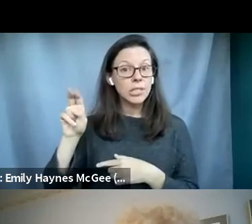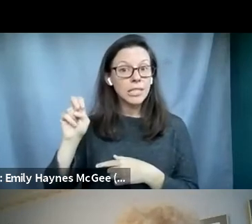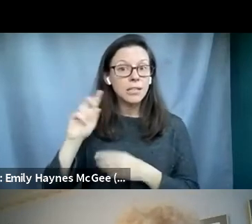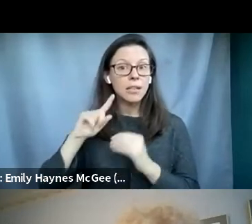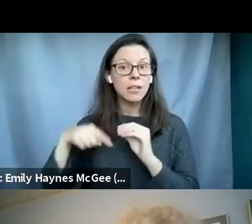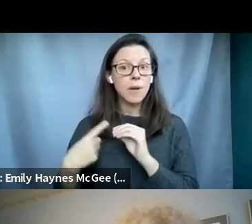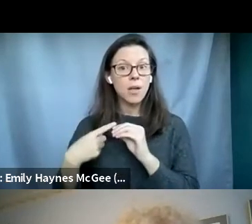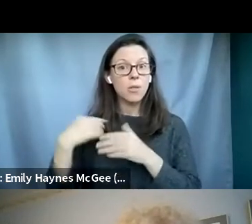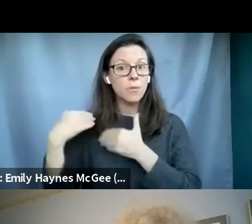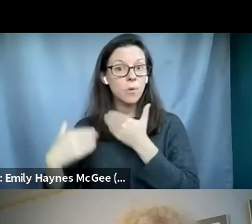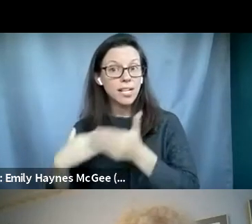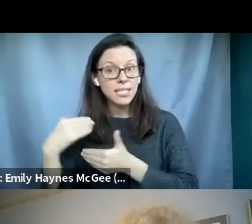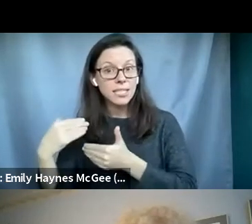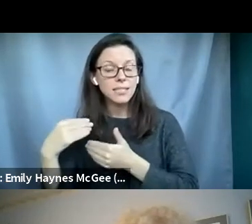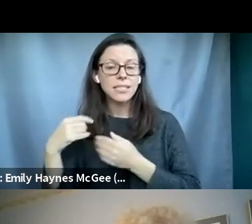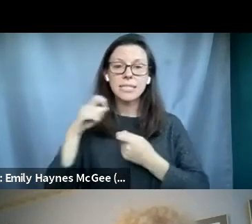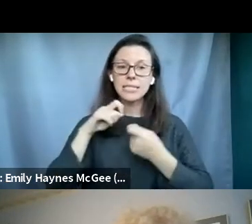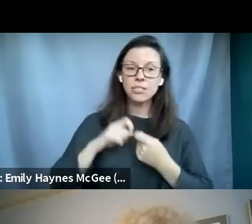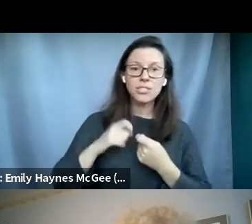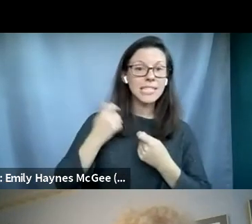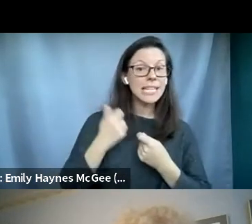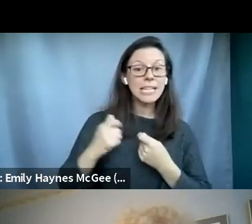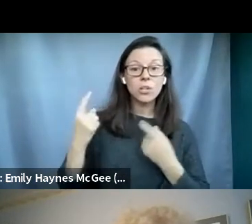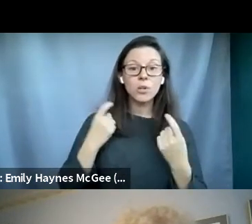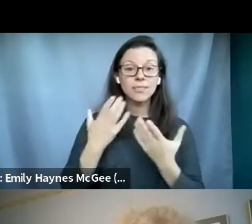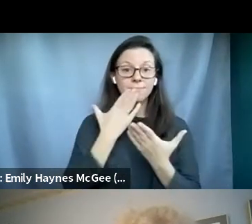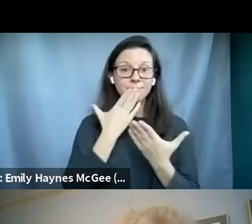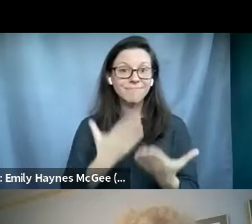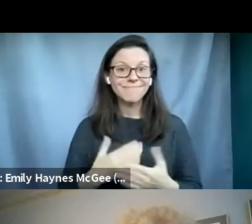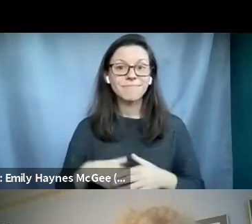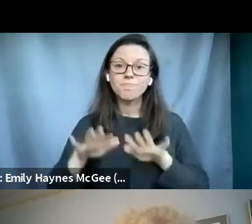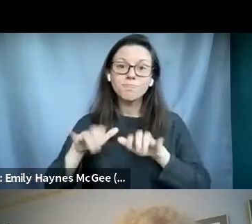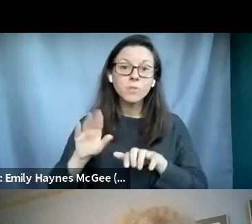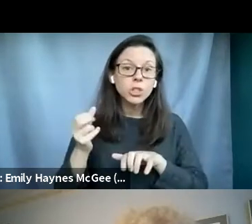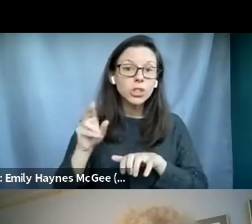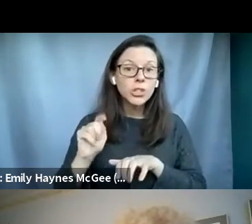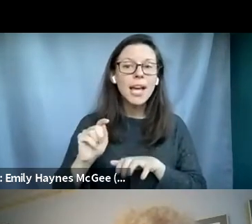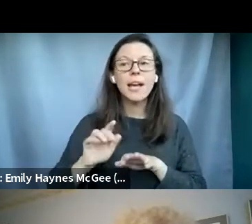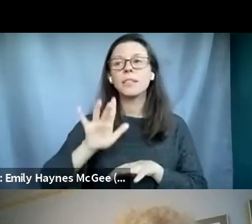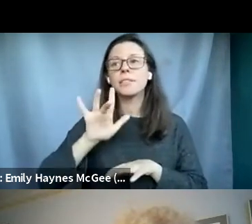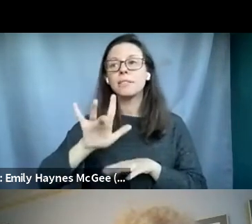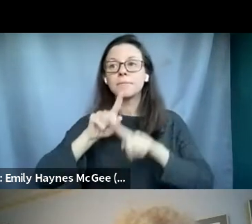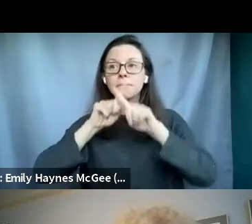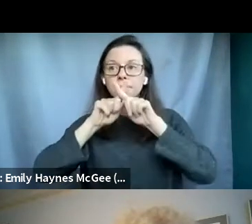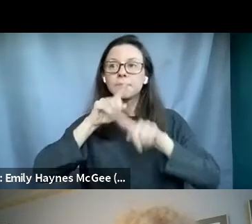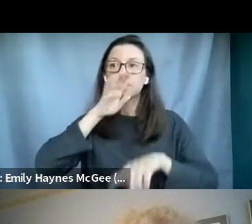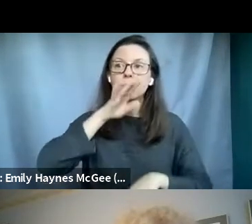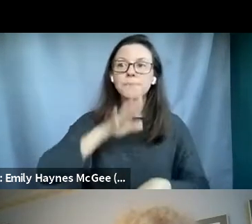details, any questions you have, please, you can put them in the chat, you can unmute yourself,